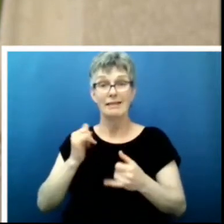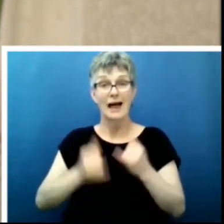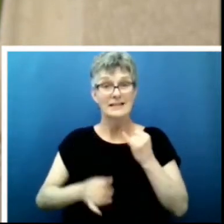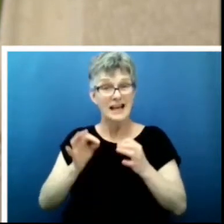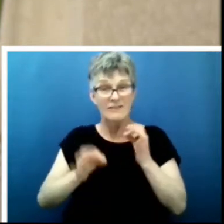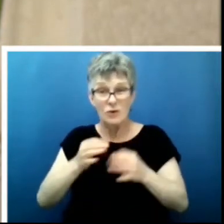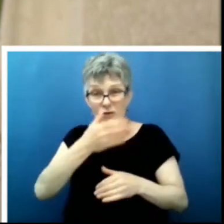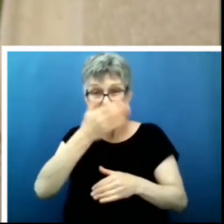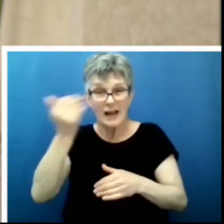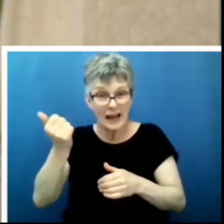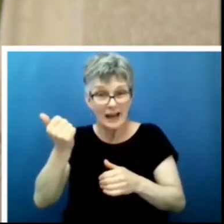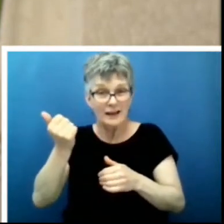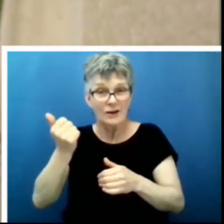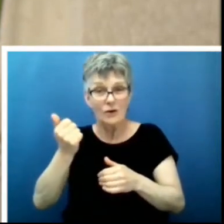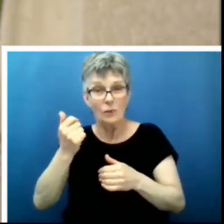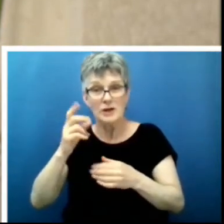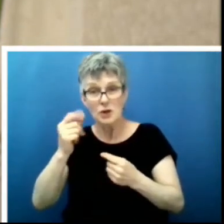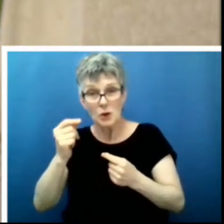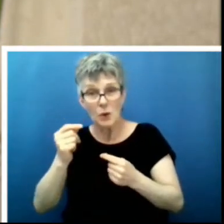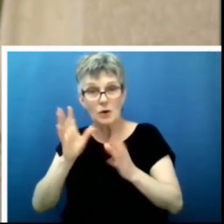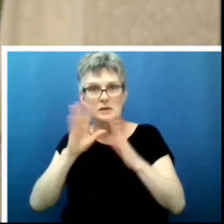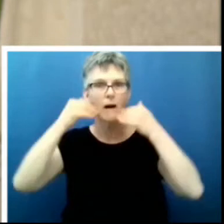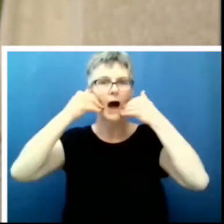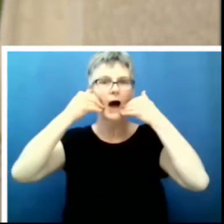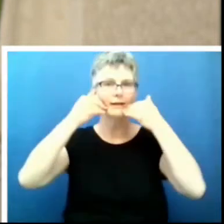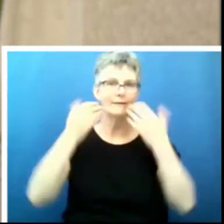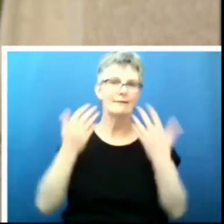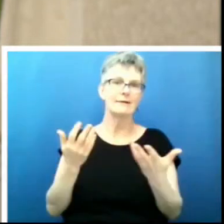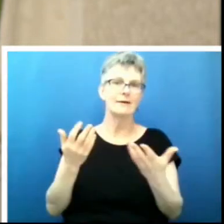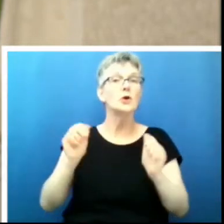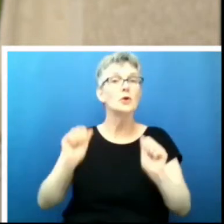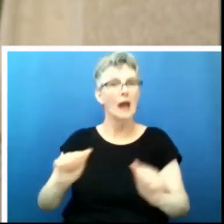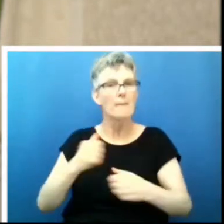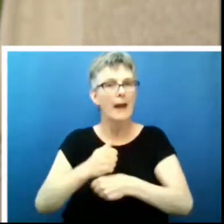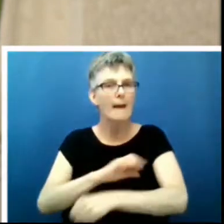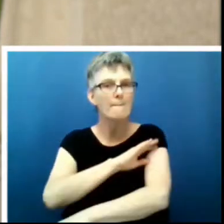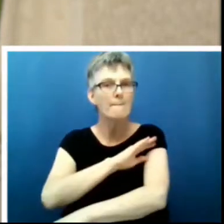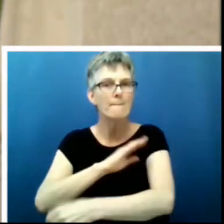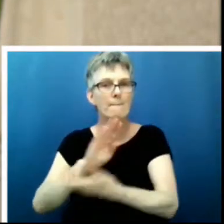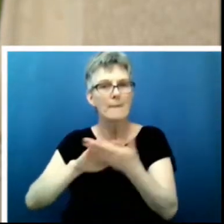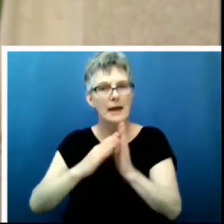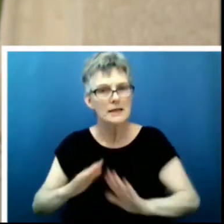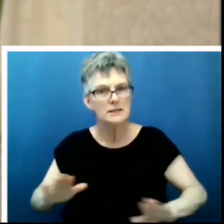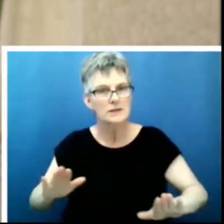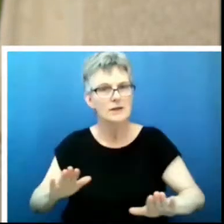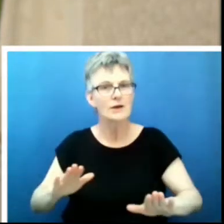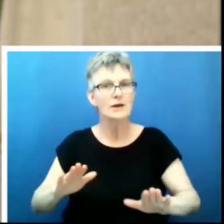Lots of science why that's awesome and generating peace can be as simple as that